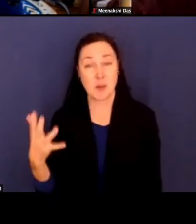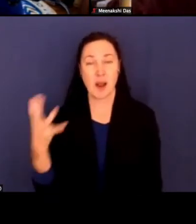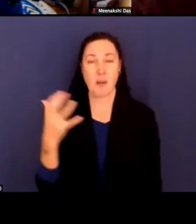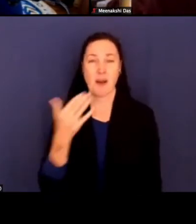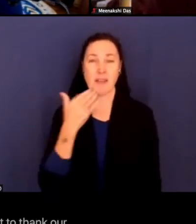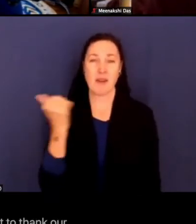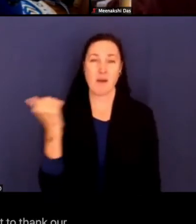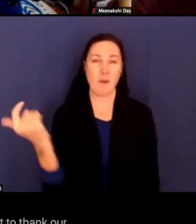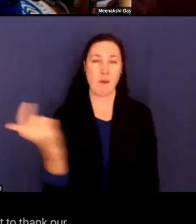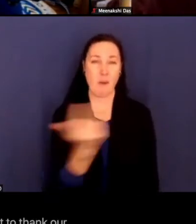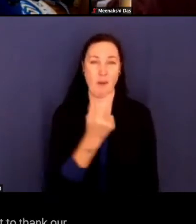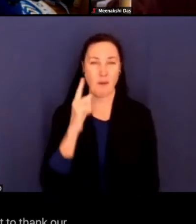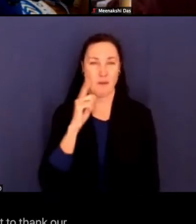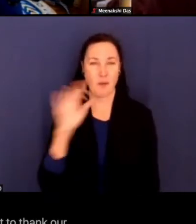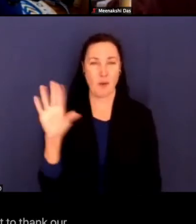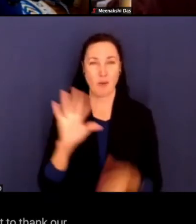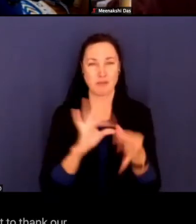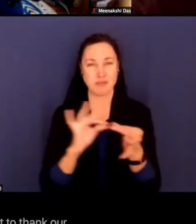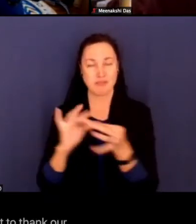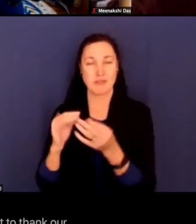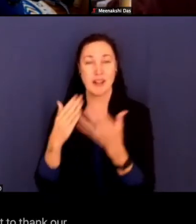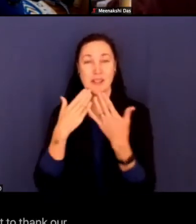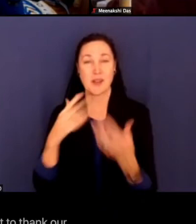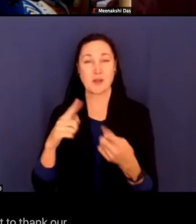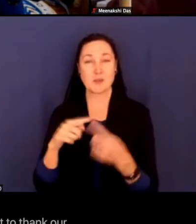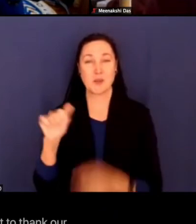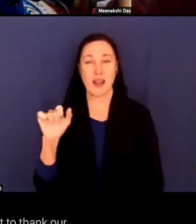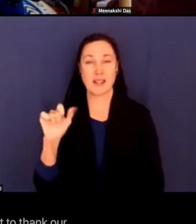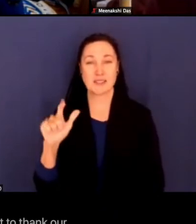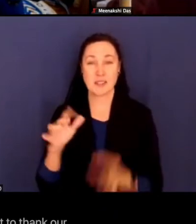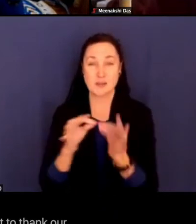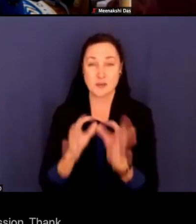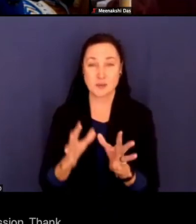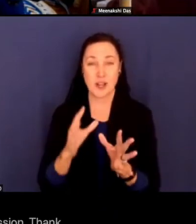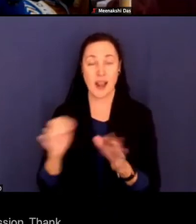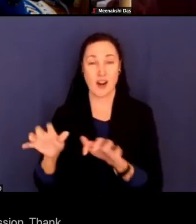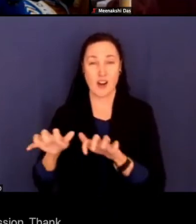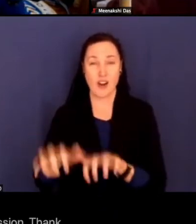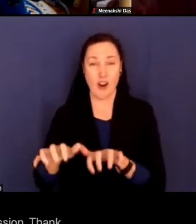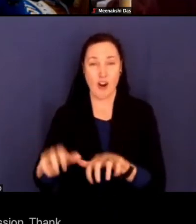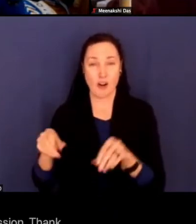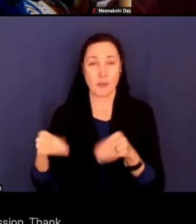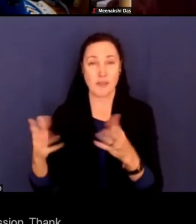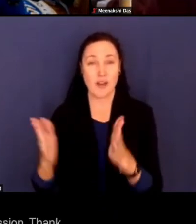Thank you so much to our ASL and CART interpreters and finally thank you all